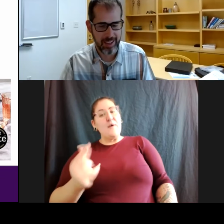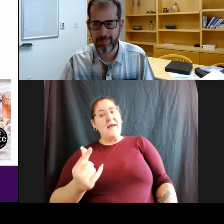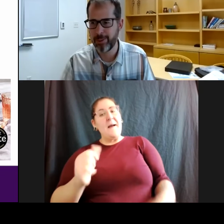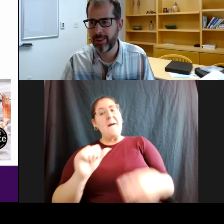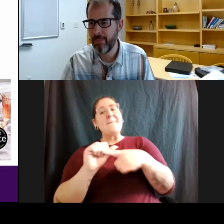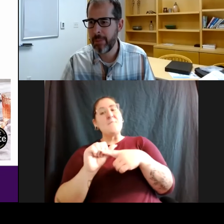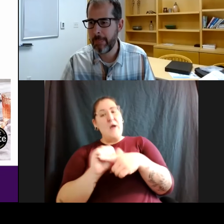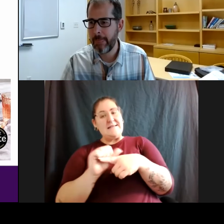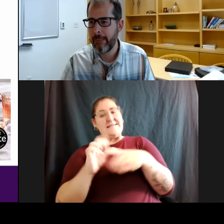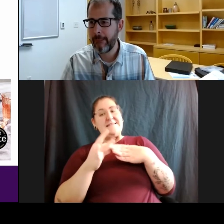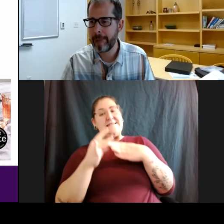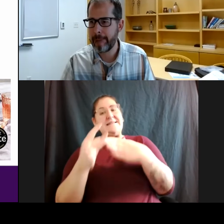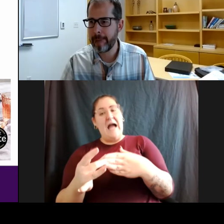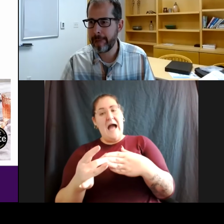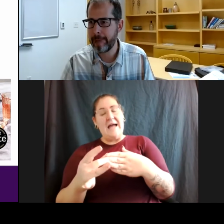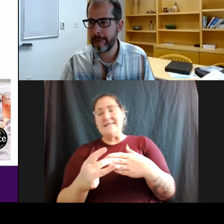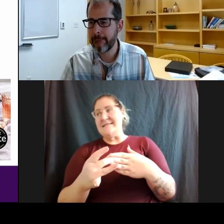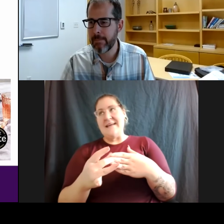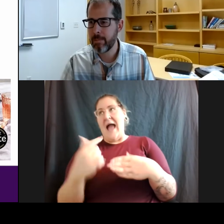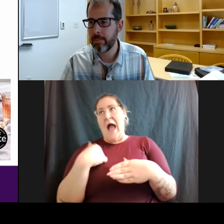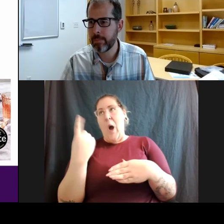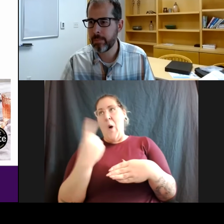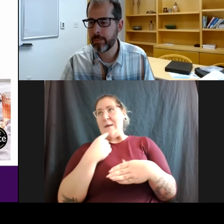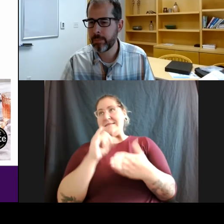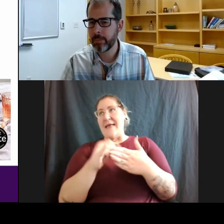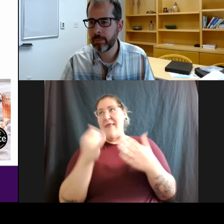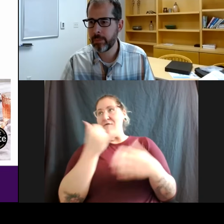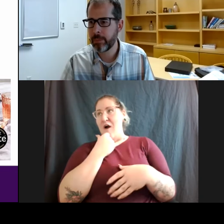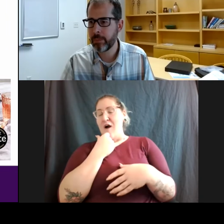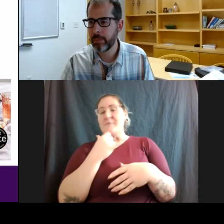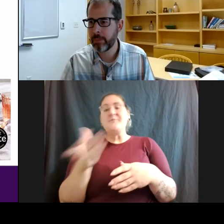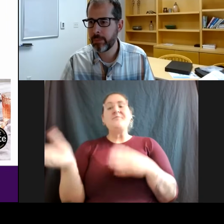Jonathan: I'll throw it in chat as well. >> Henny: This is a resource that is kind